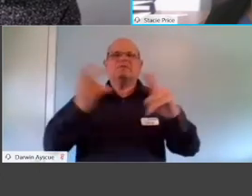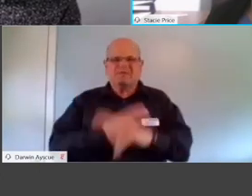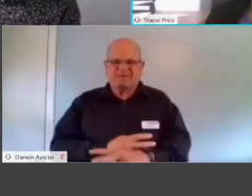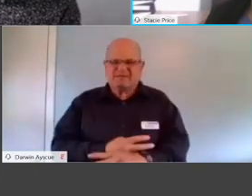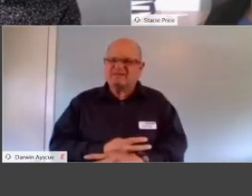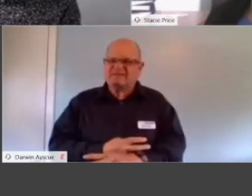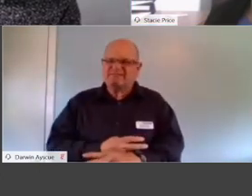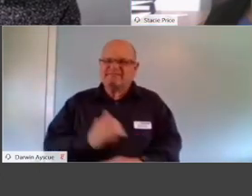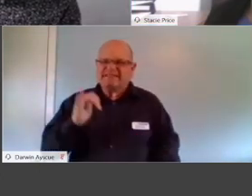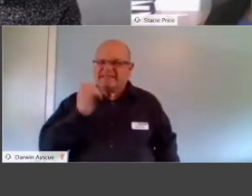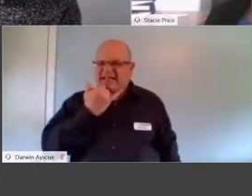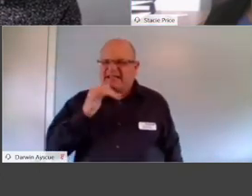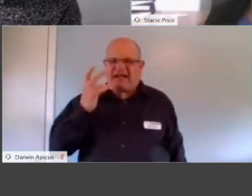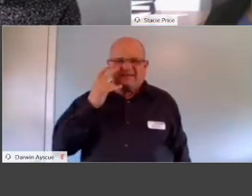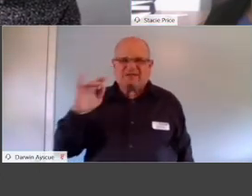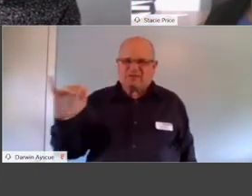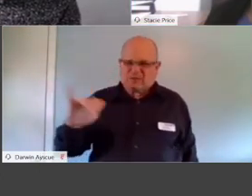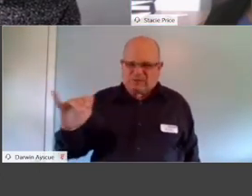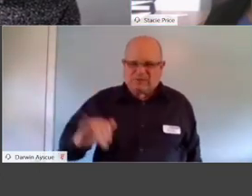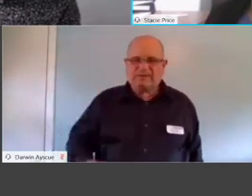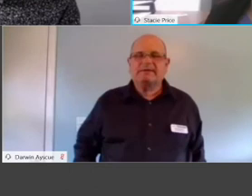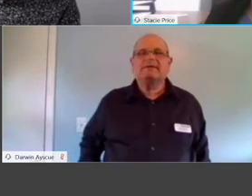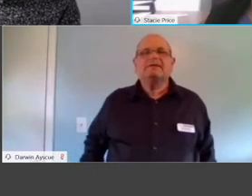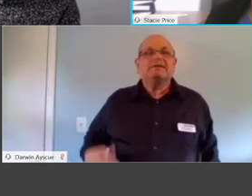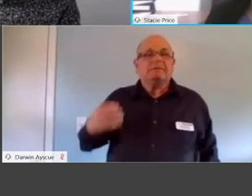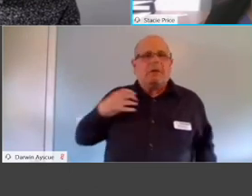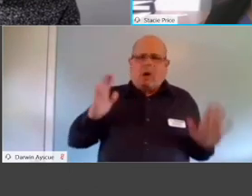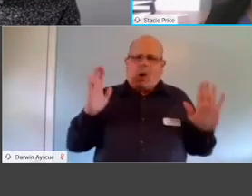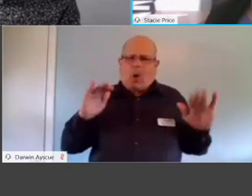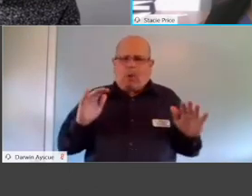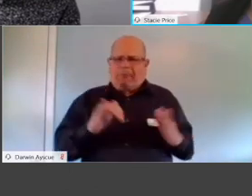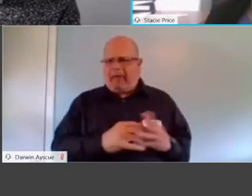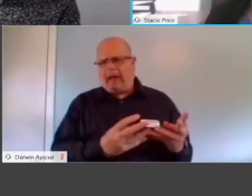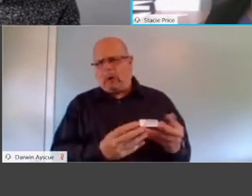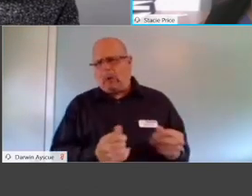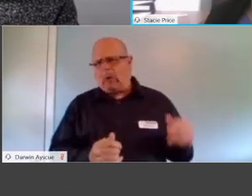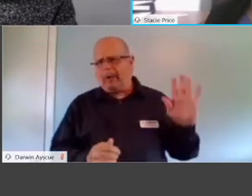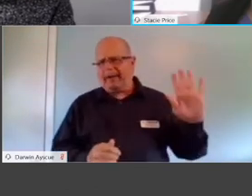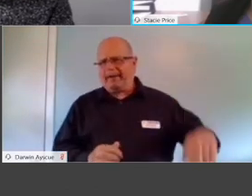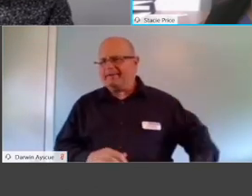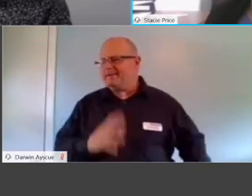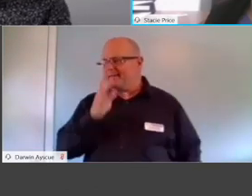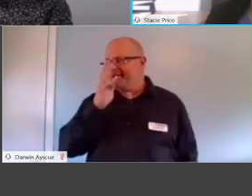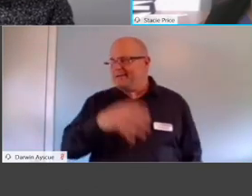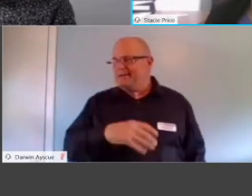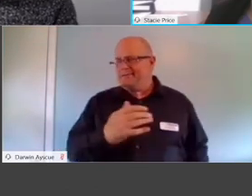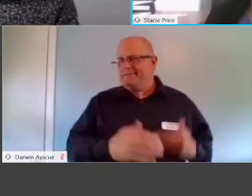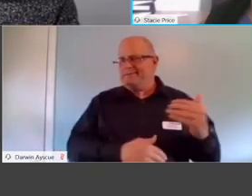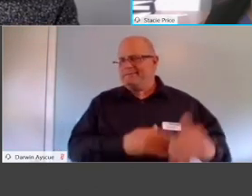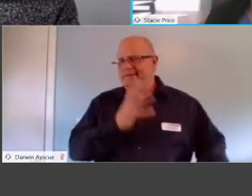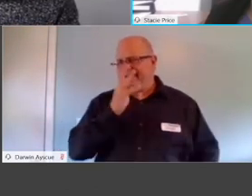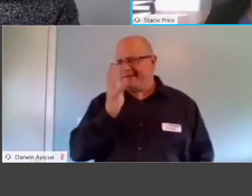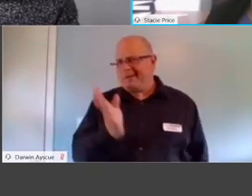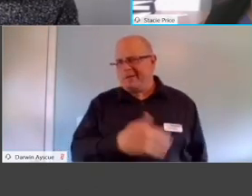I see employers hoping it will go away. If I just ignore them maybe they will find